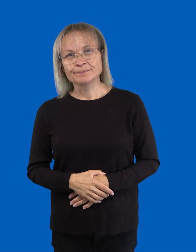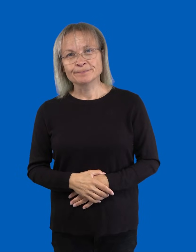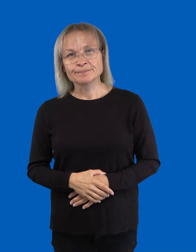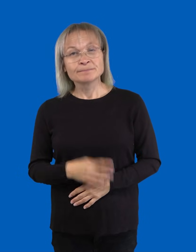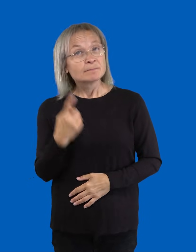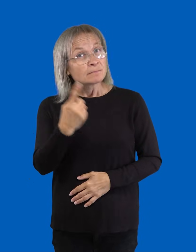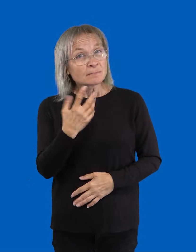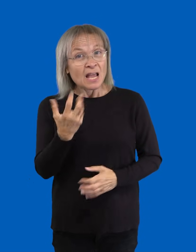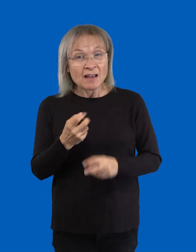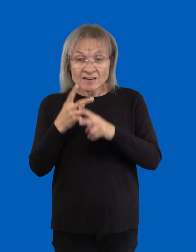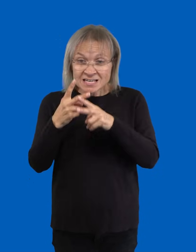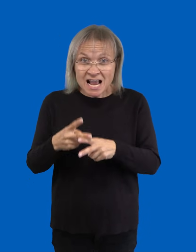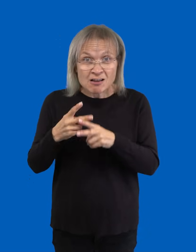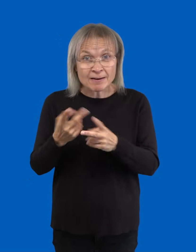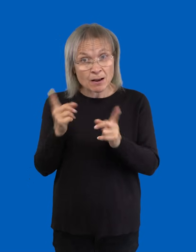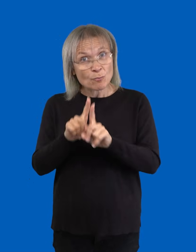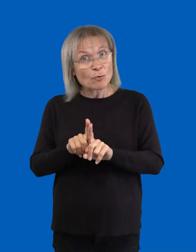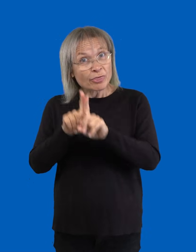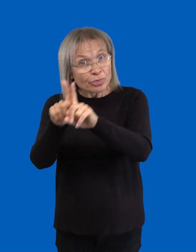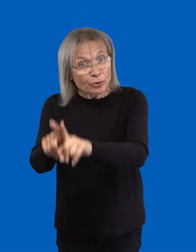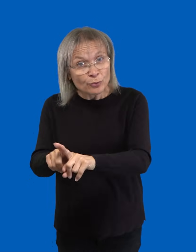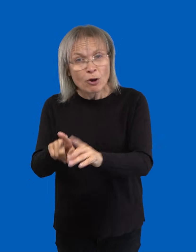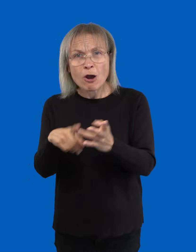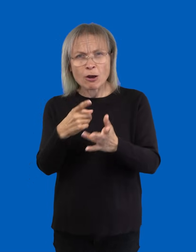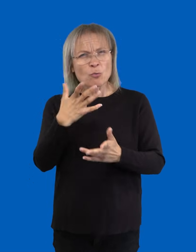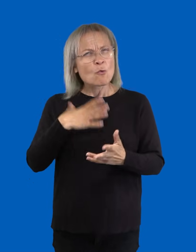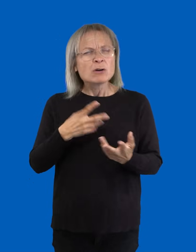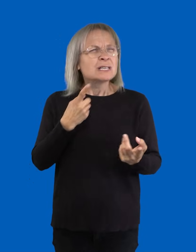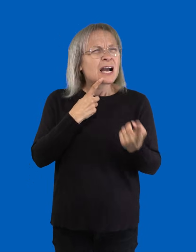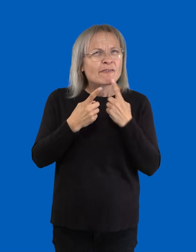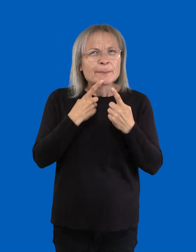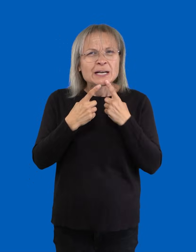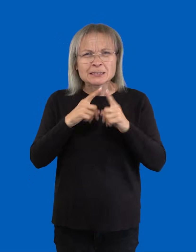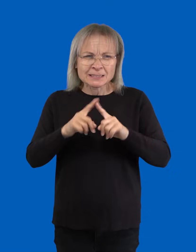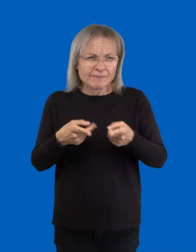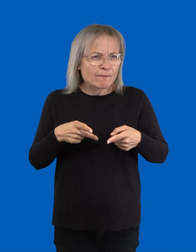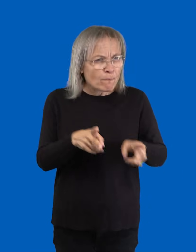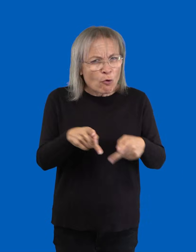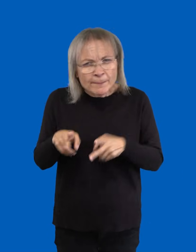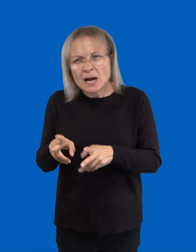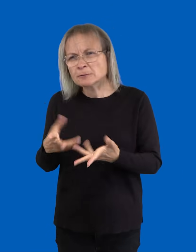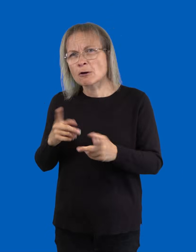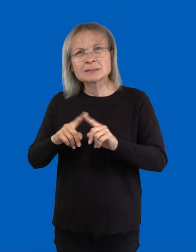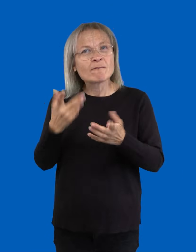This could include a carer coming with you or information in another format or language.